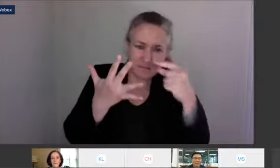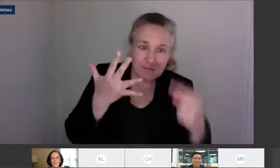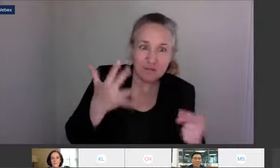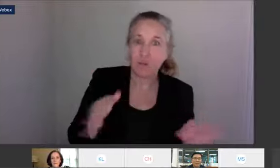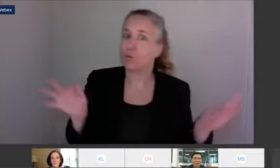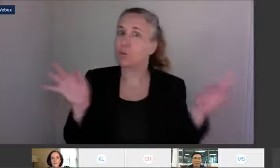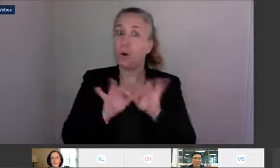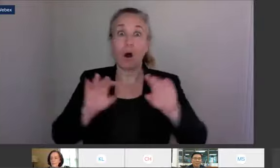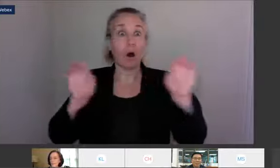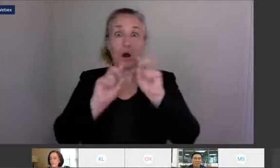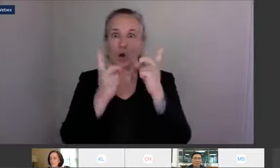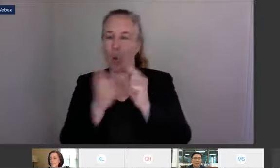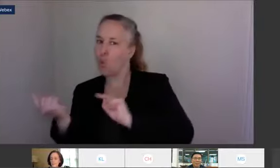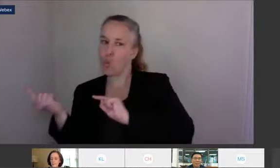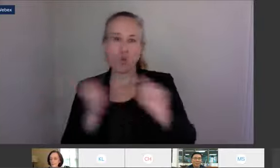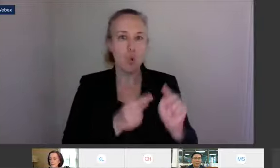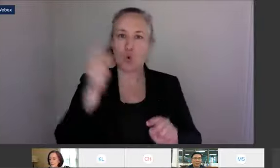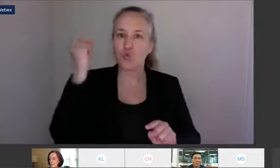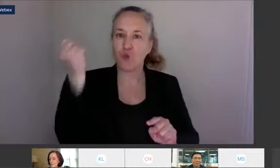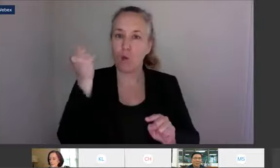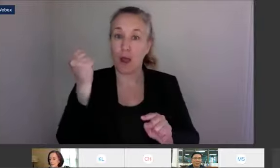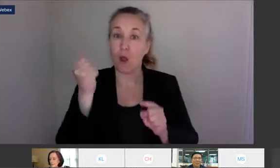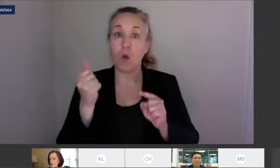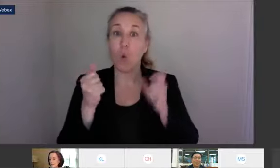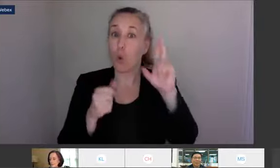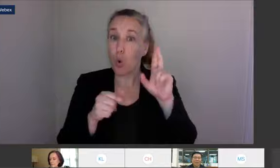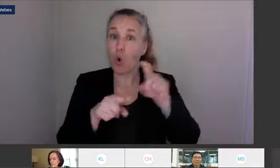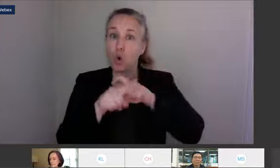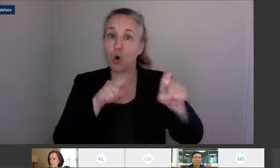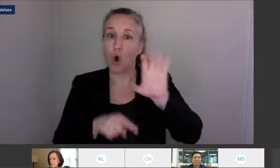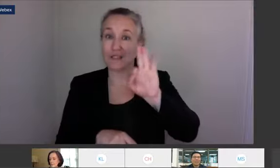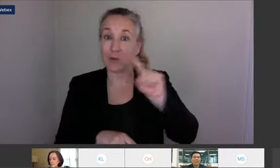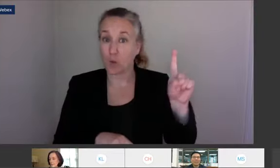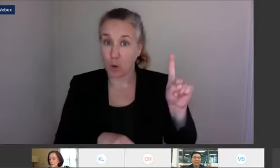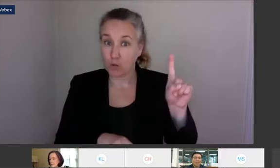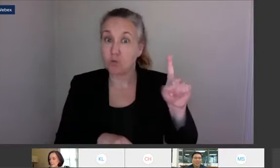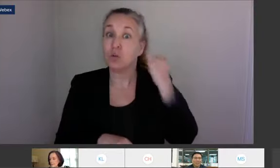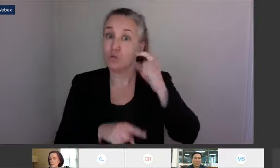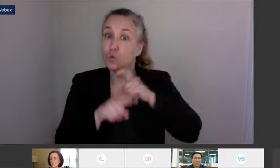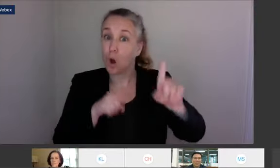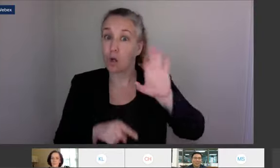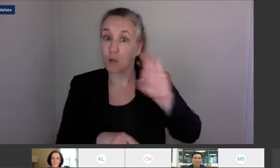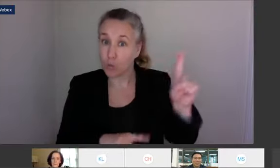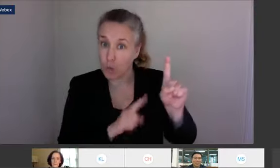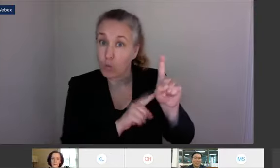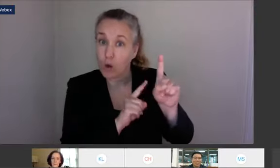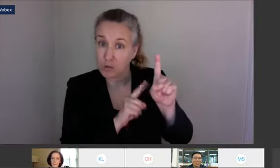emergency room or calling 9-1-1 if you do call 9-1-1 our telecommunicators can